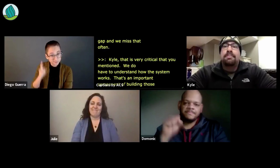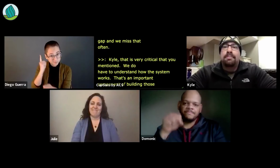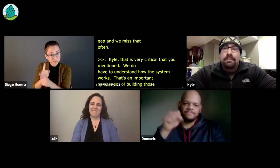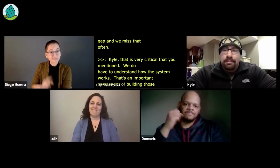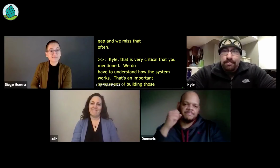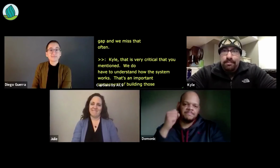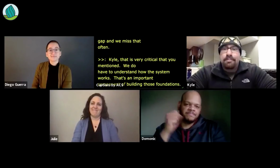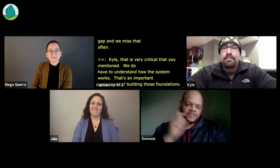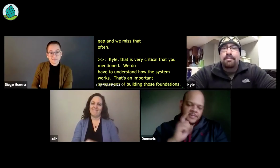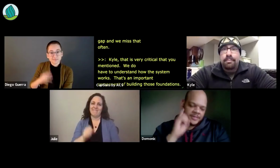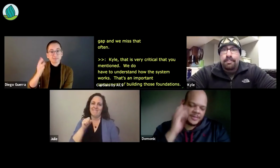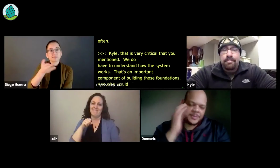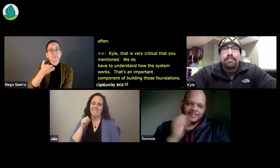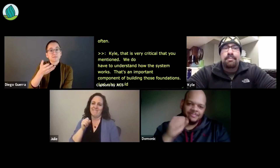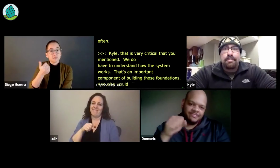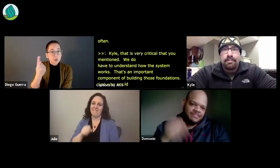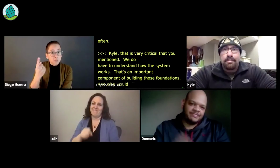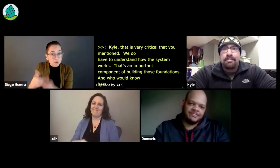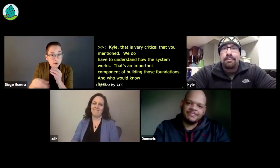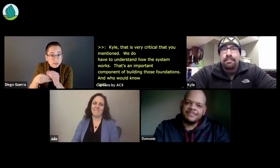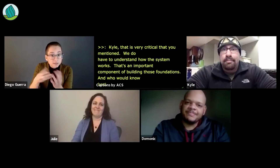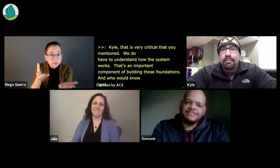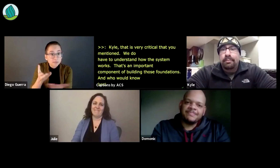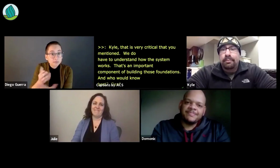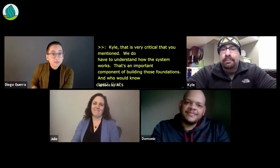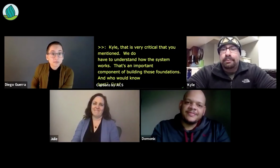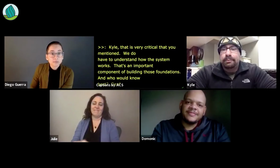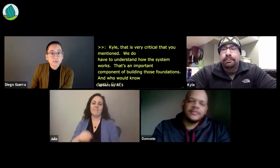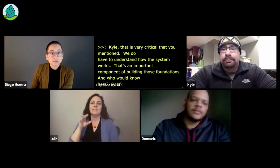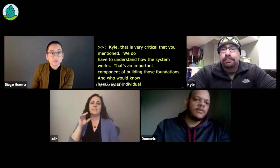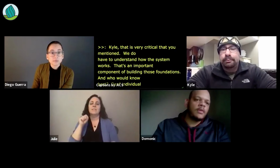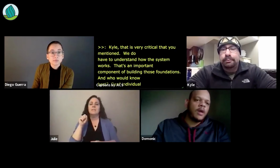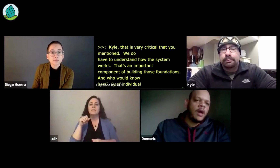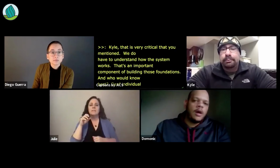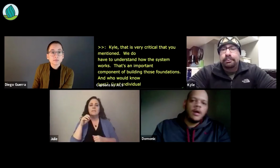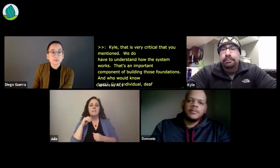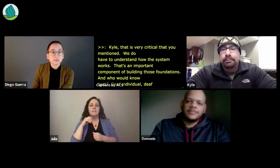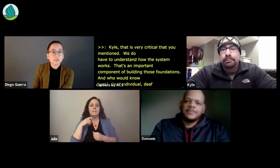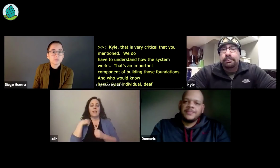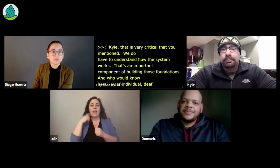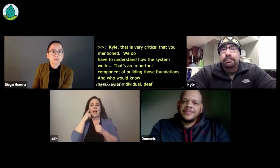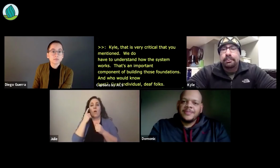Dominic here agreed. And Diego says anyone would like to expand or add? This is Julie.